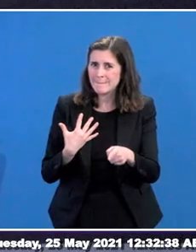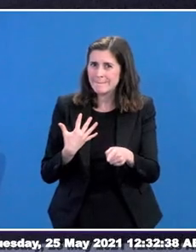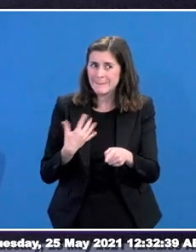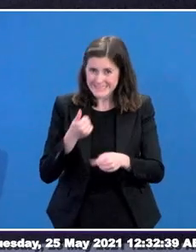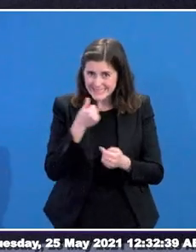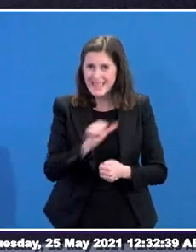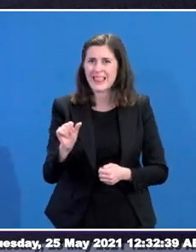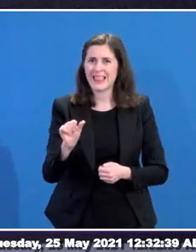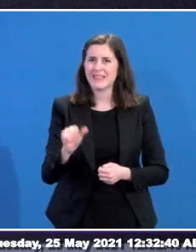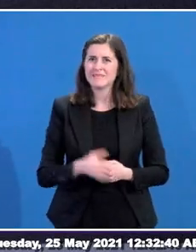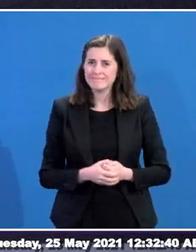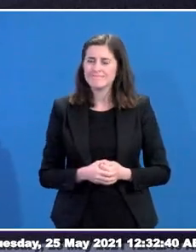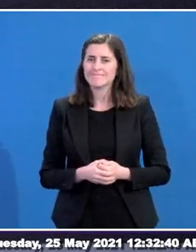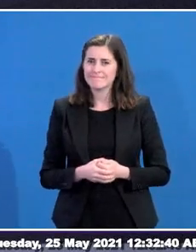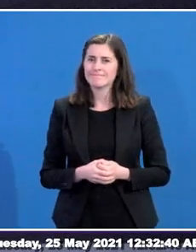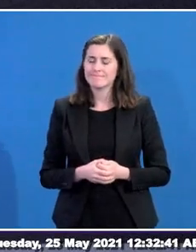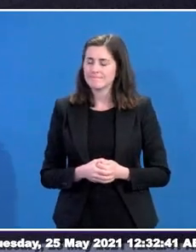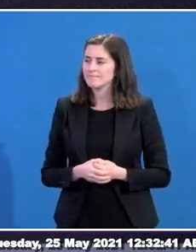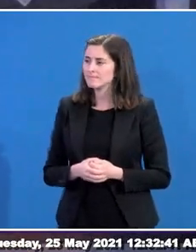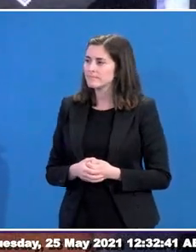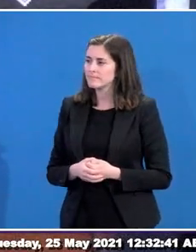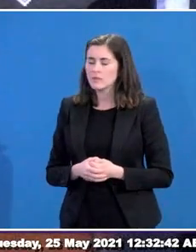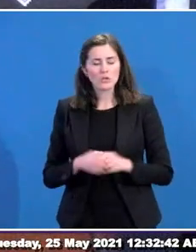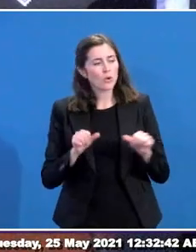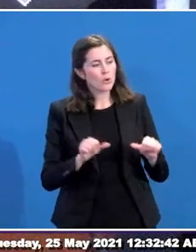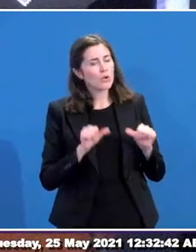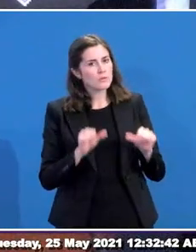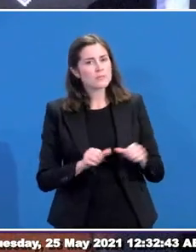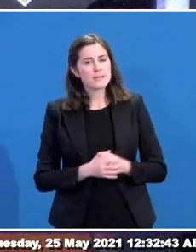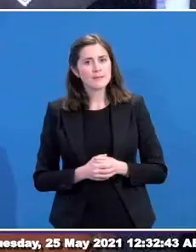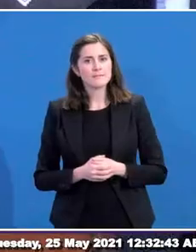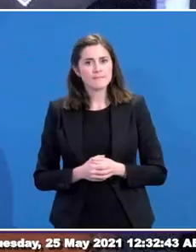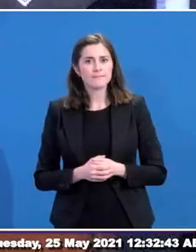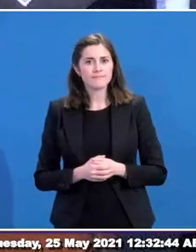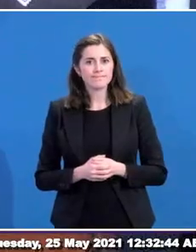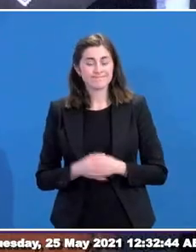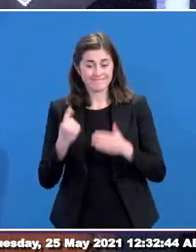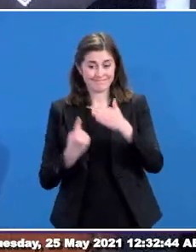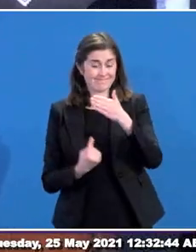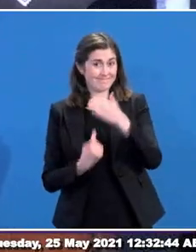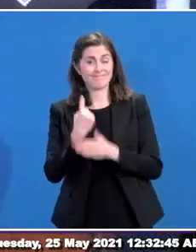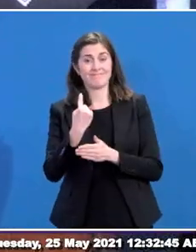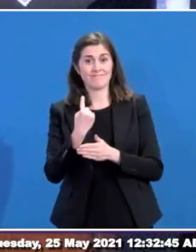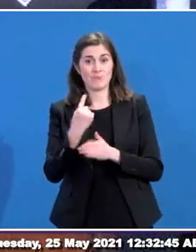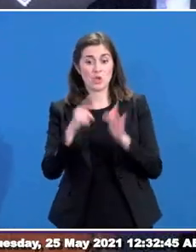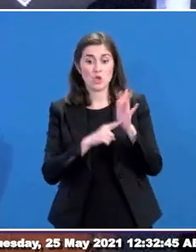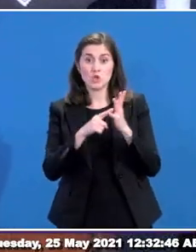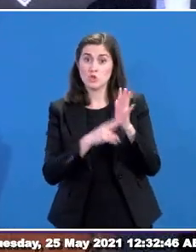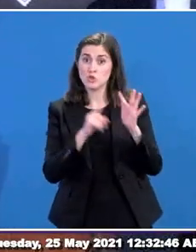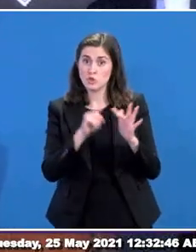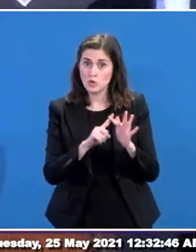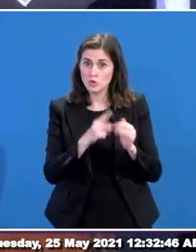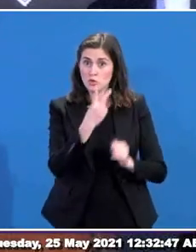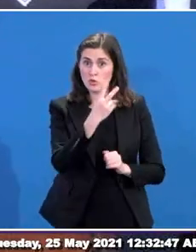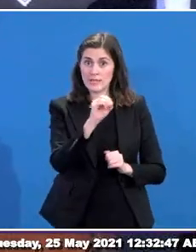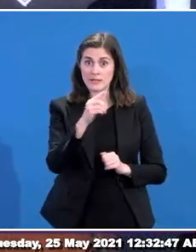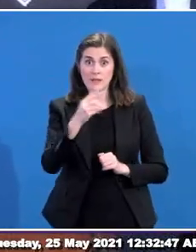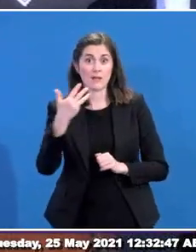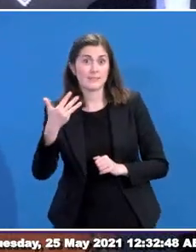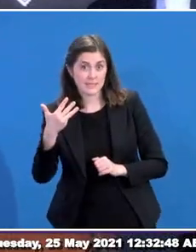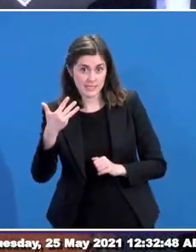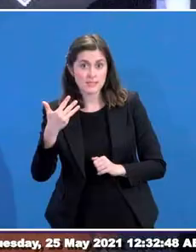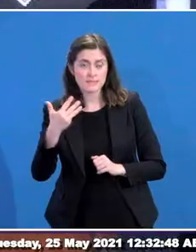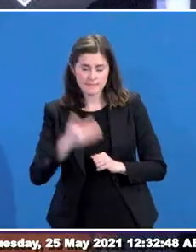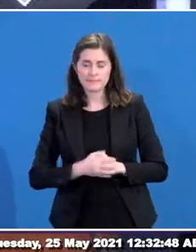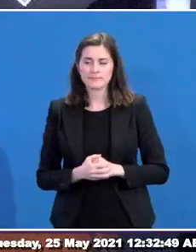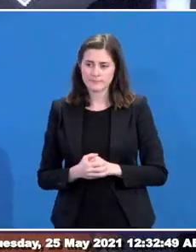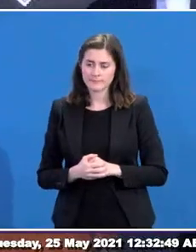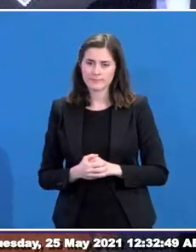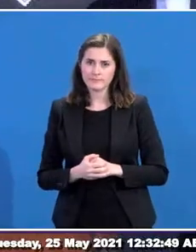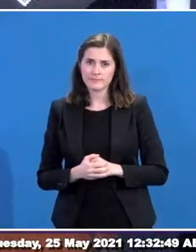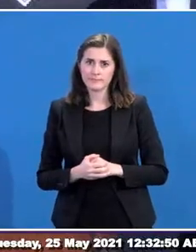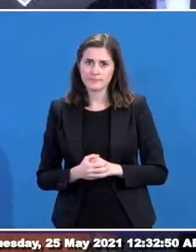So there was an incident in June 2019 where you were told that Carl